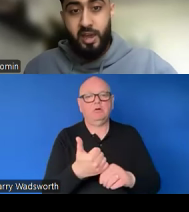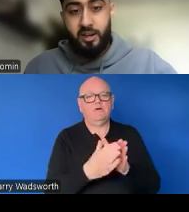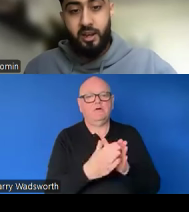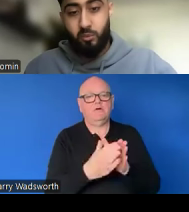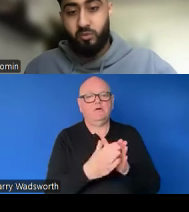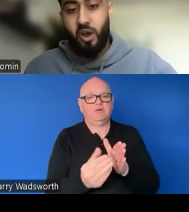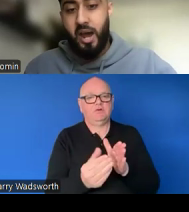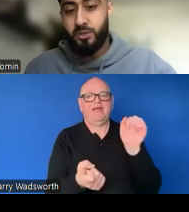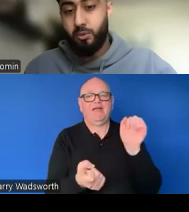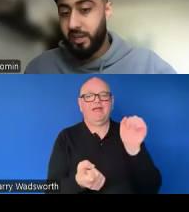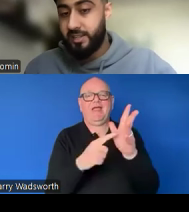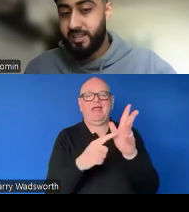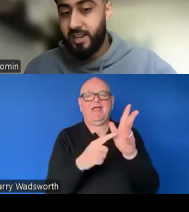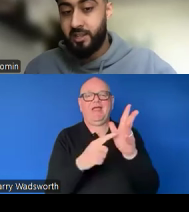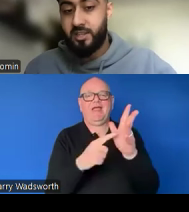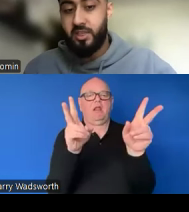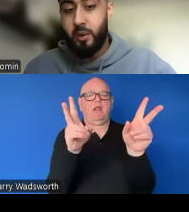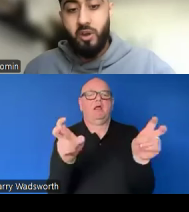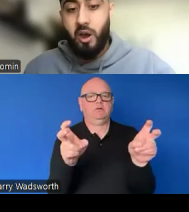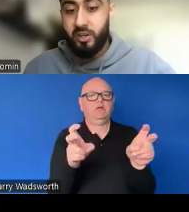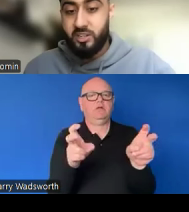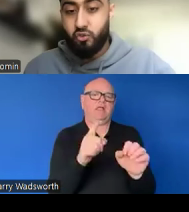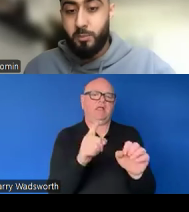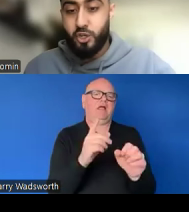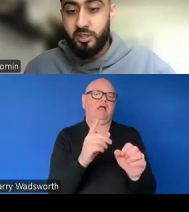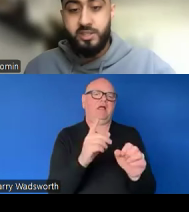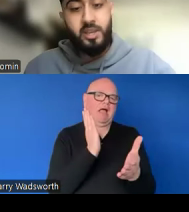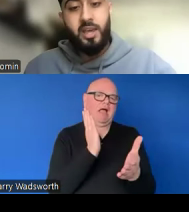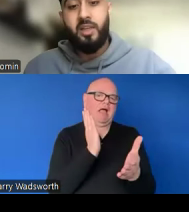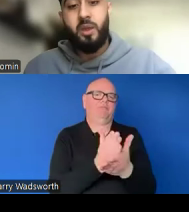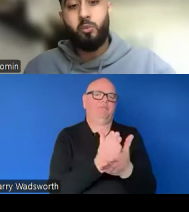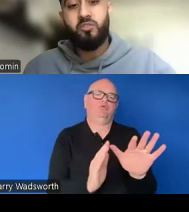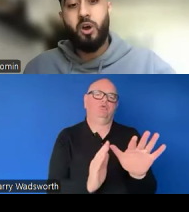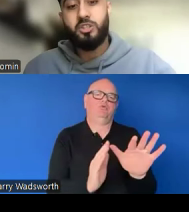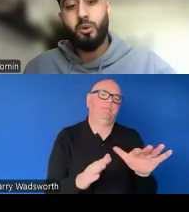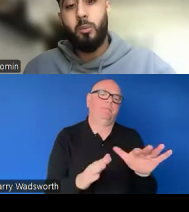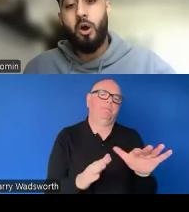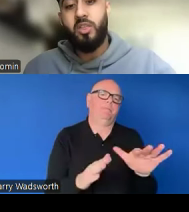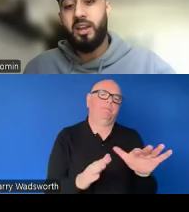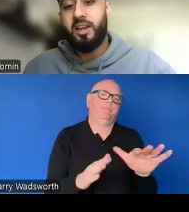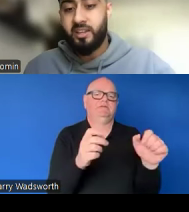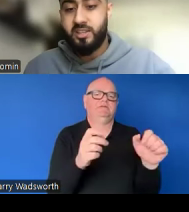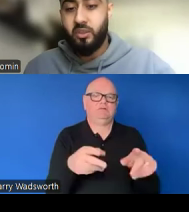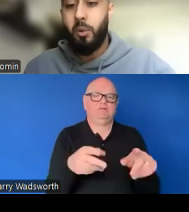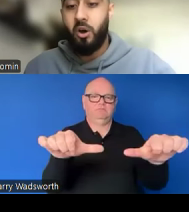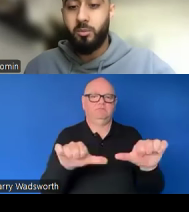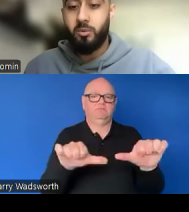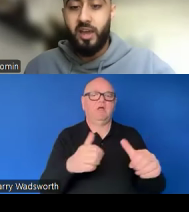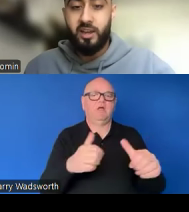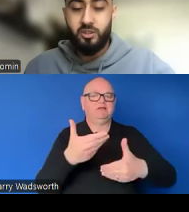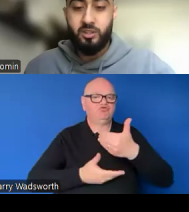The headline, we've got absolute beginners dance. Then we've got our descriptions. Then we've got some other links at the bottom of the ad as well,